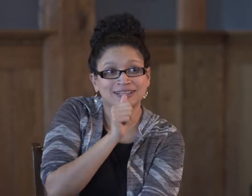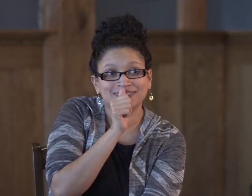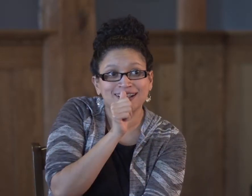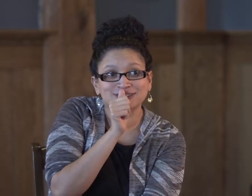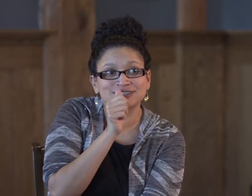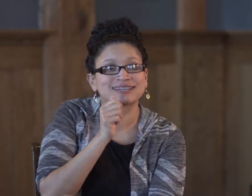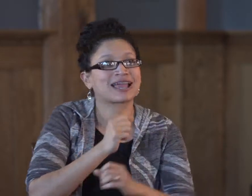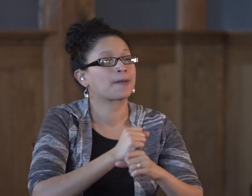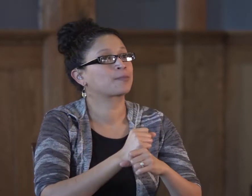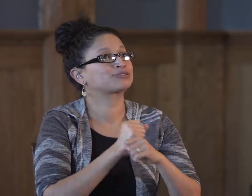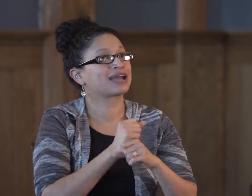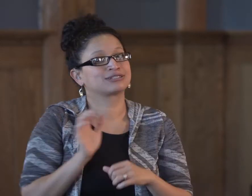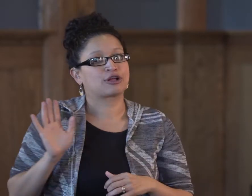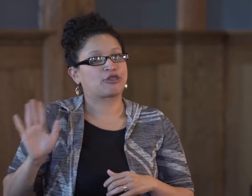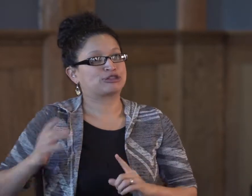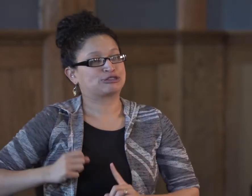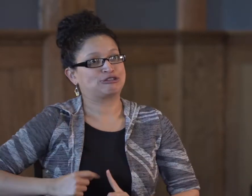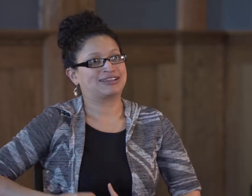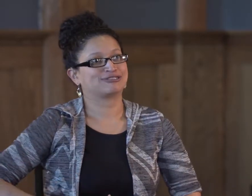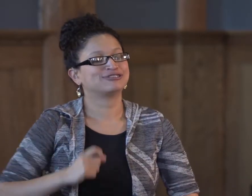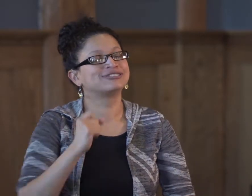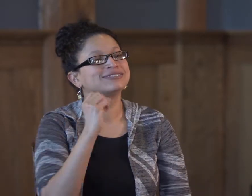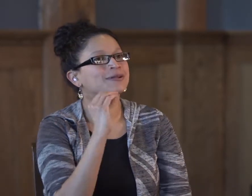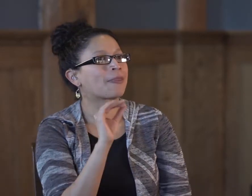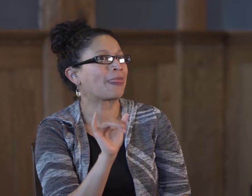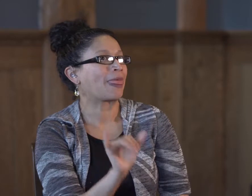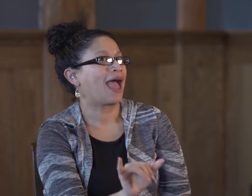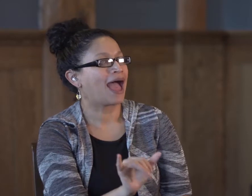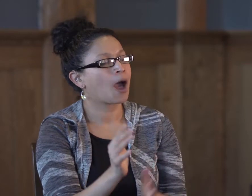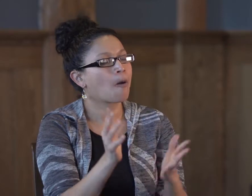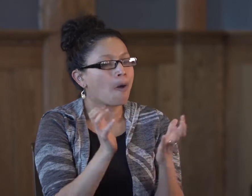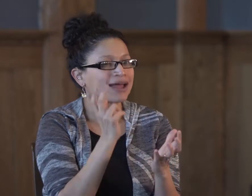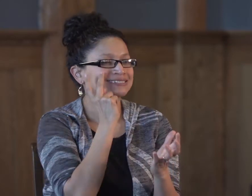being re-traumatized, protect their confidentiality, to protect them from being re-triggered; have